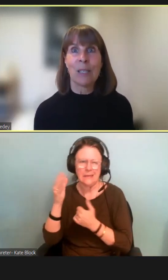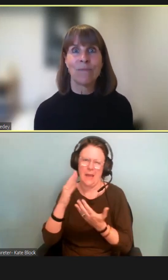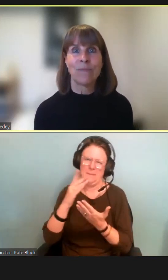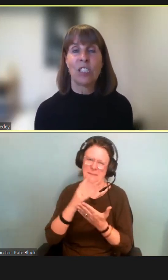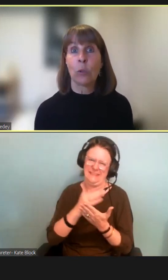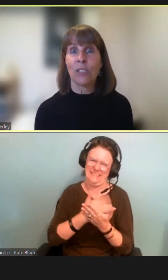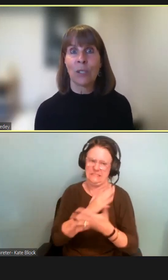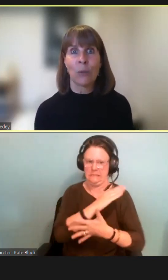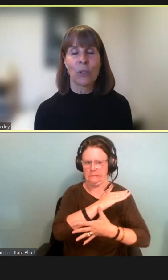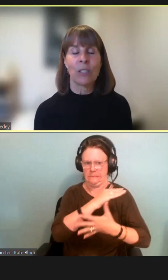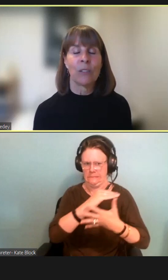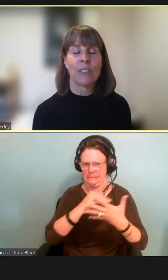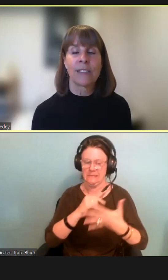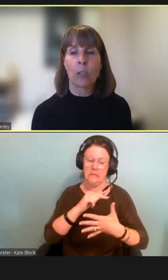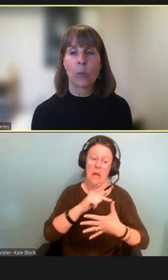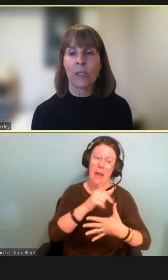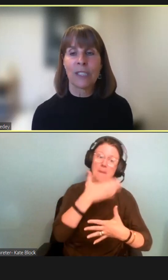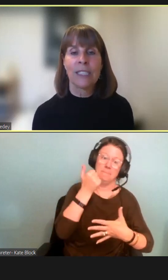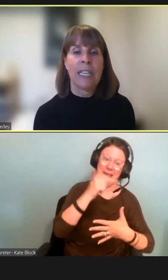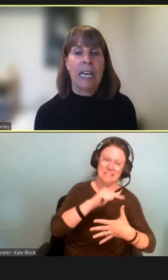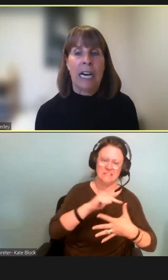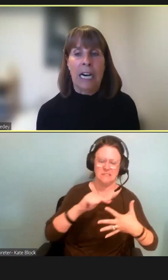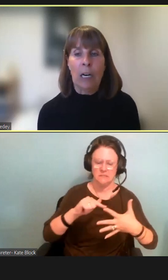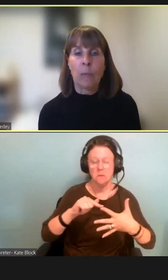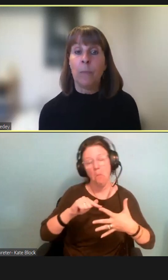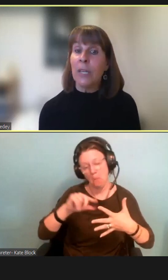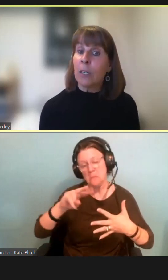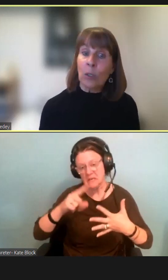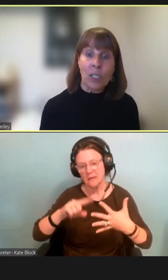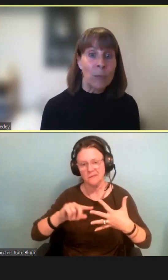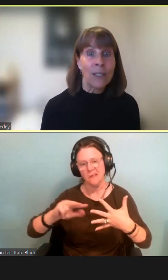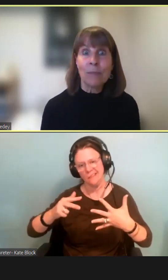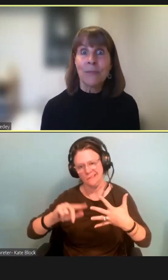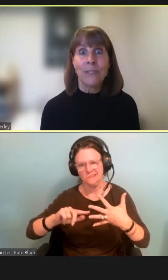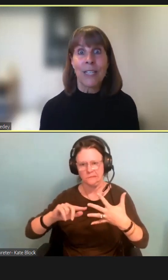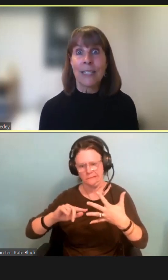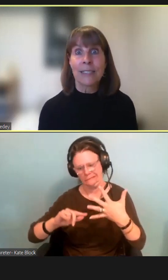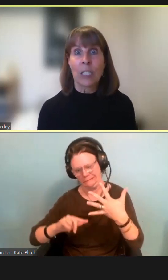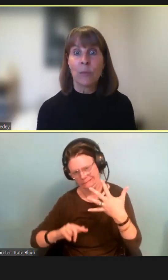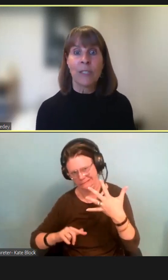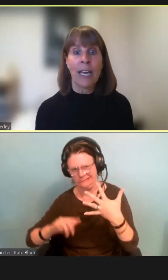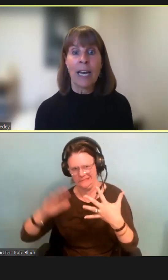decreasing order of desirability um mail or email if it has to come to that that